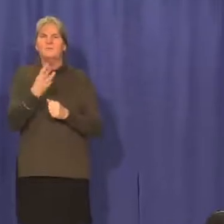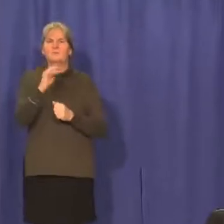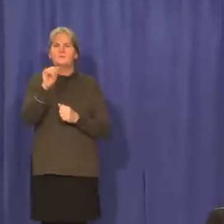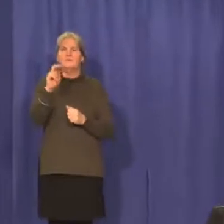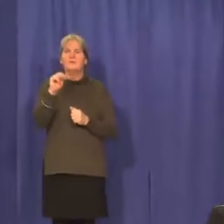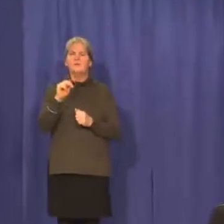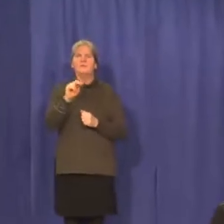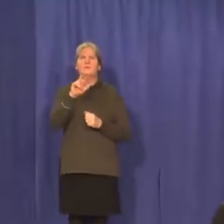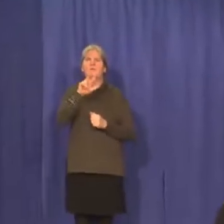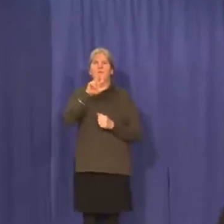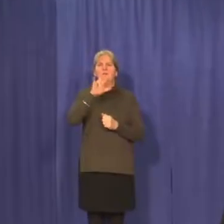27th, at 1:30 PM.